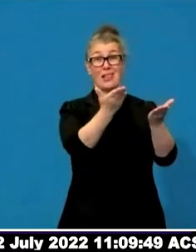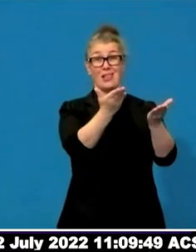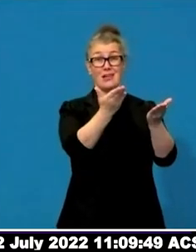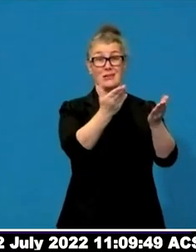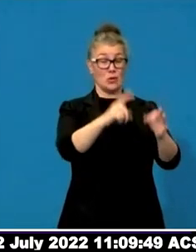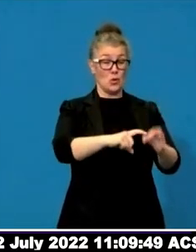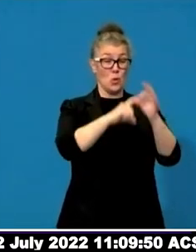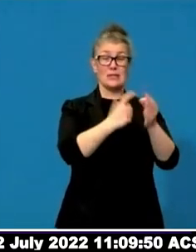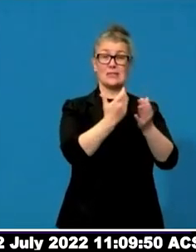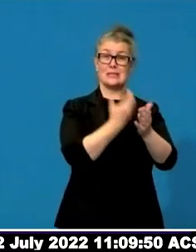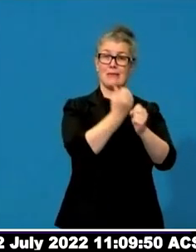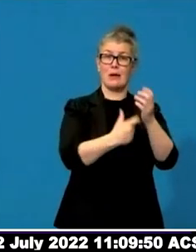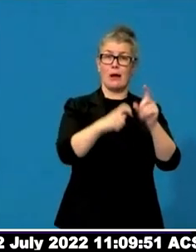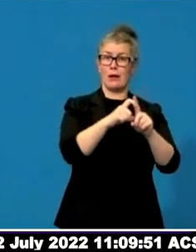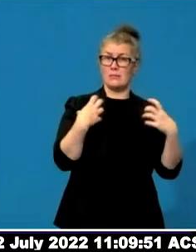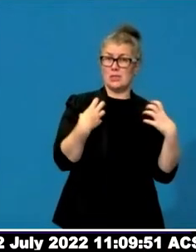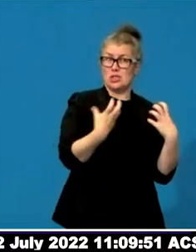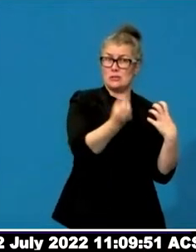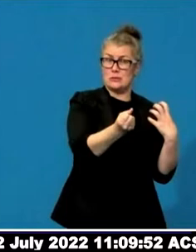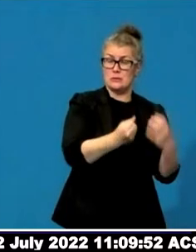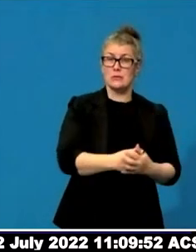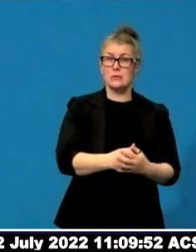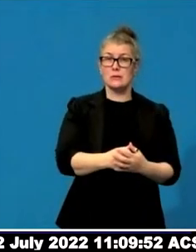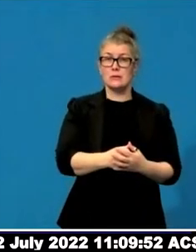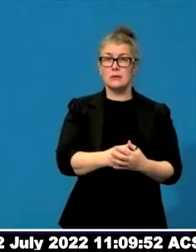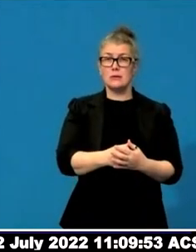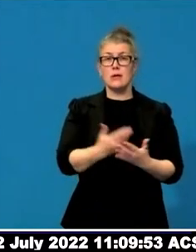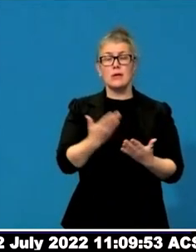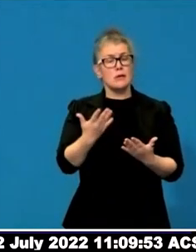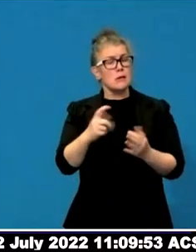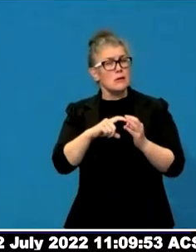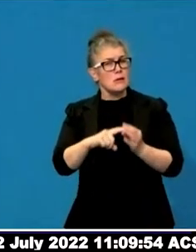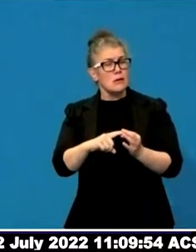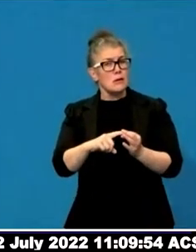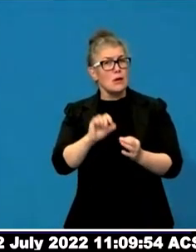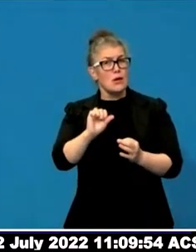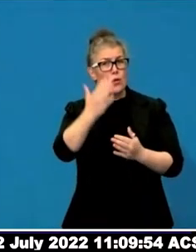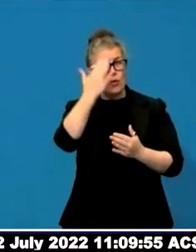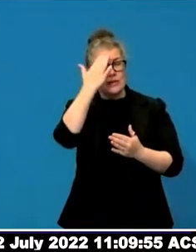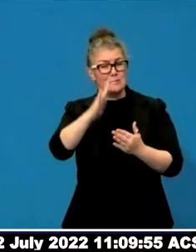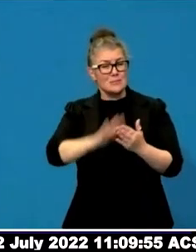And, in your experience, is there a typical turnaround, firstly,